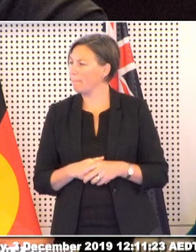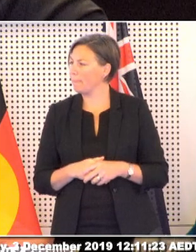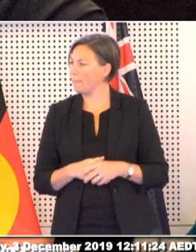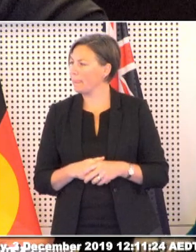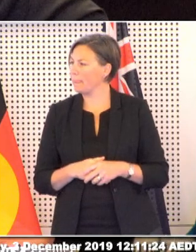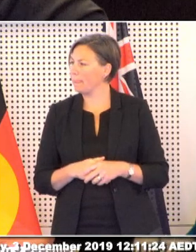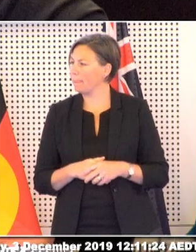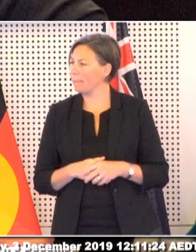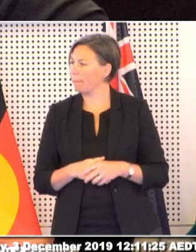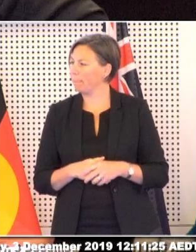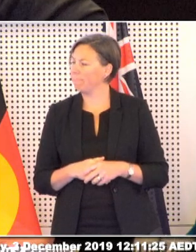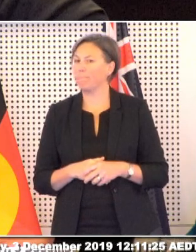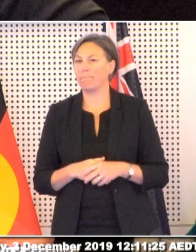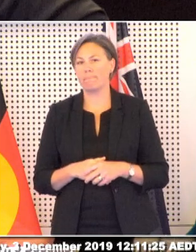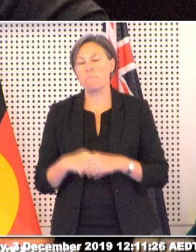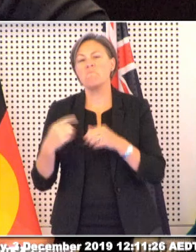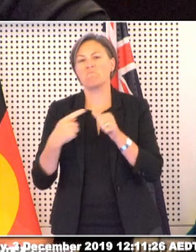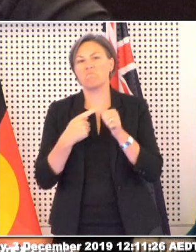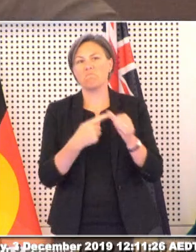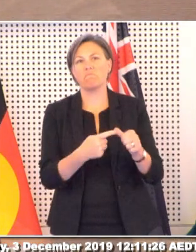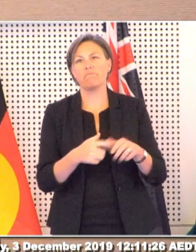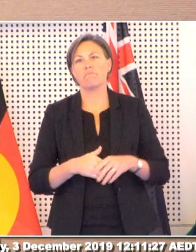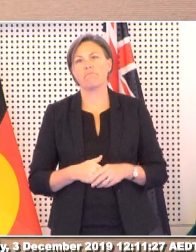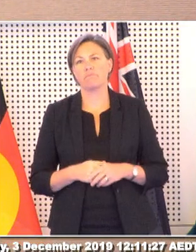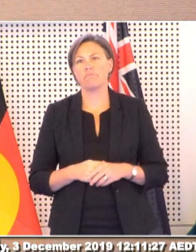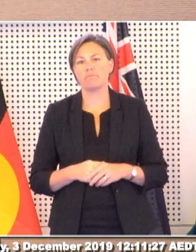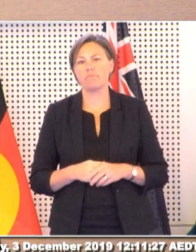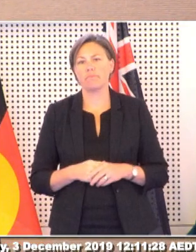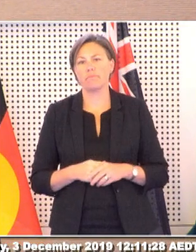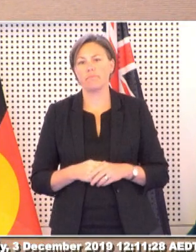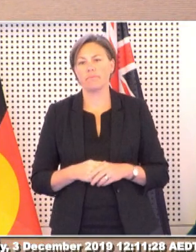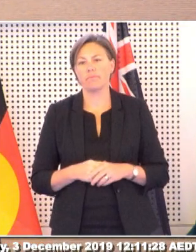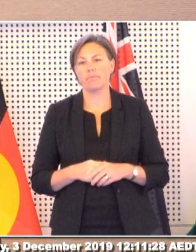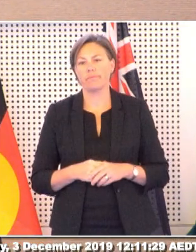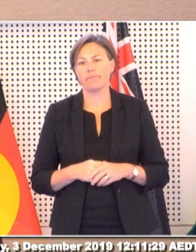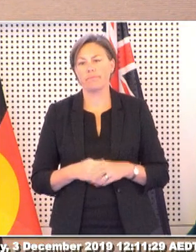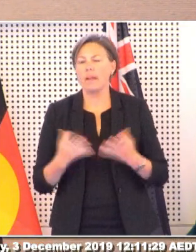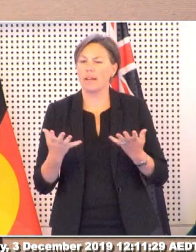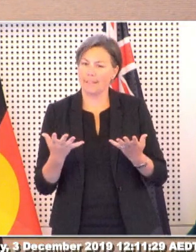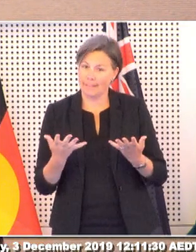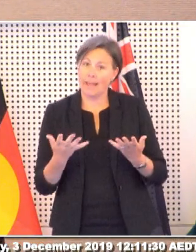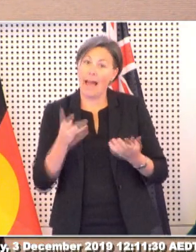Well, again, I would emphasise that there’s a great range of people who were involved in our studies.